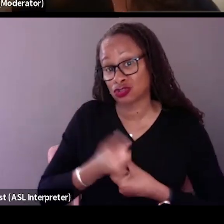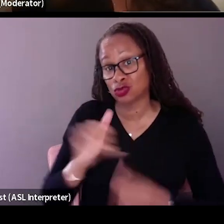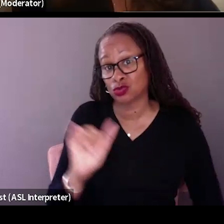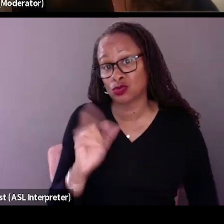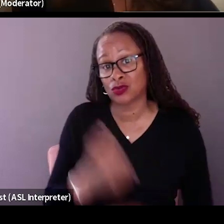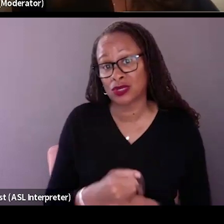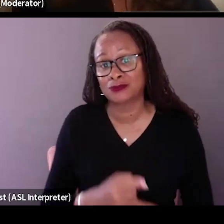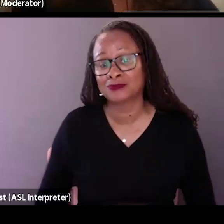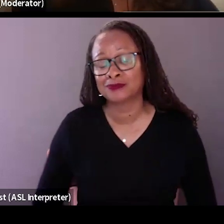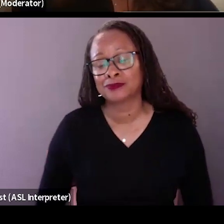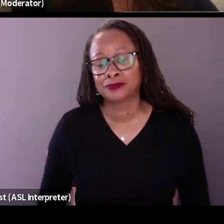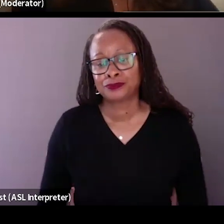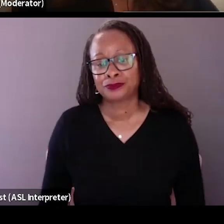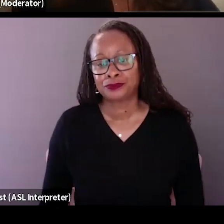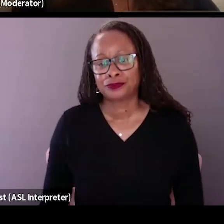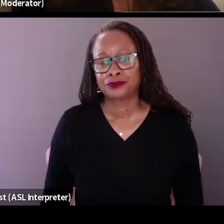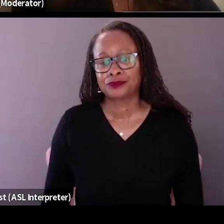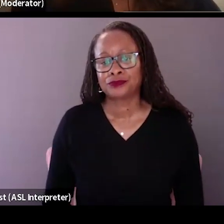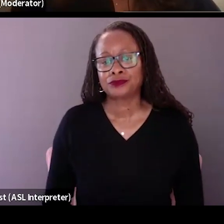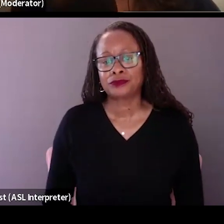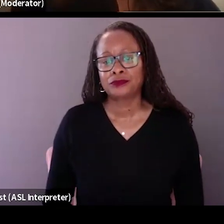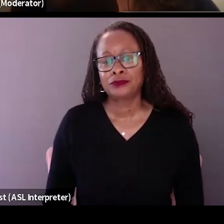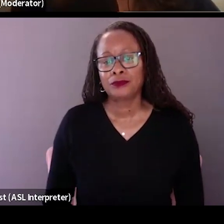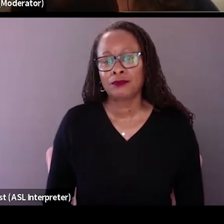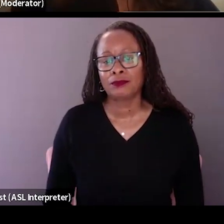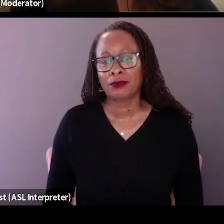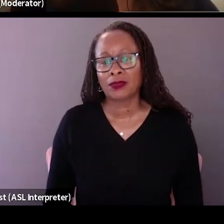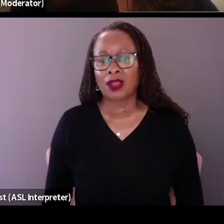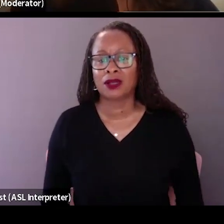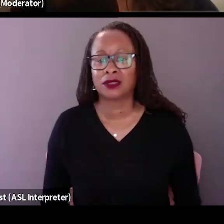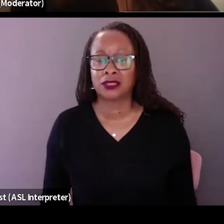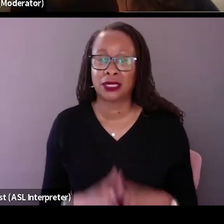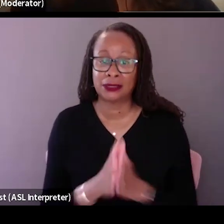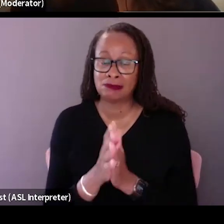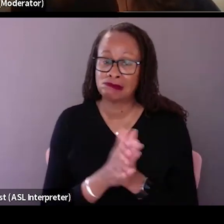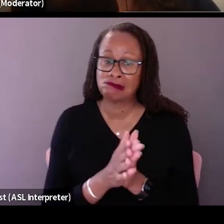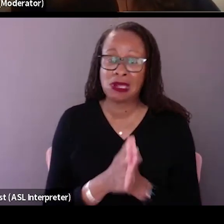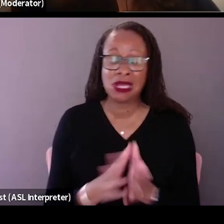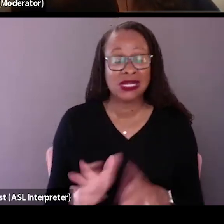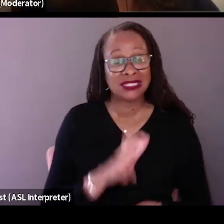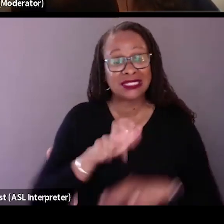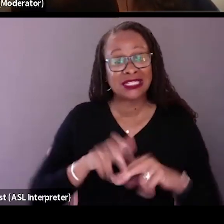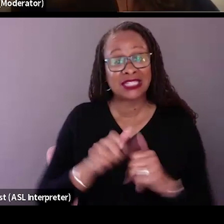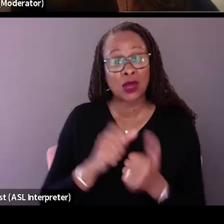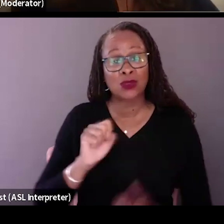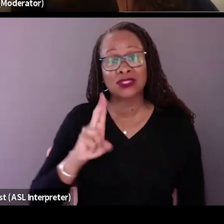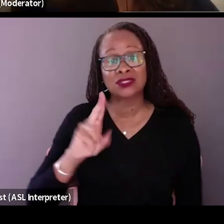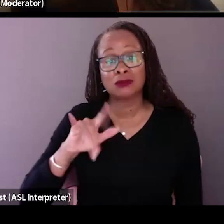Yes, sitting down with the subjects that are sensitive and have been through a lot and actually took a lot